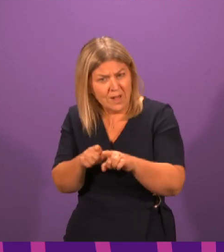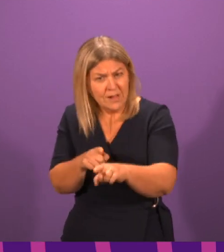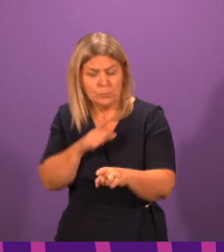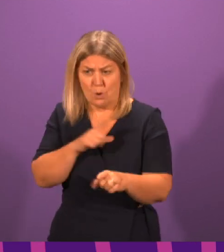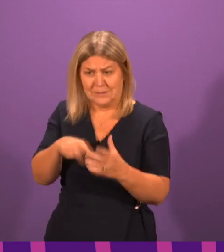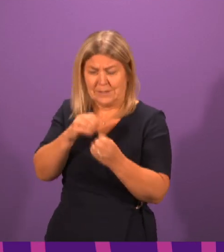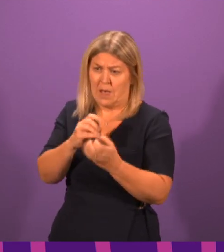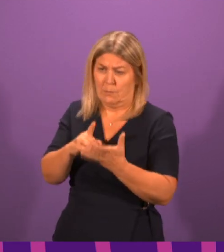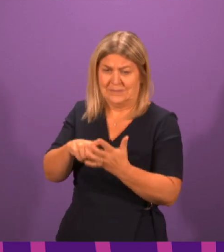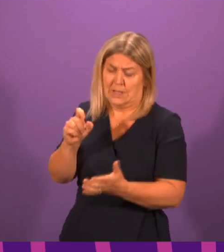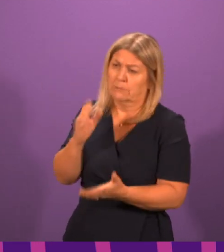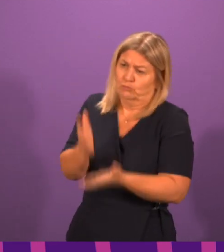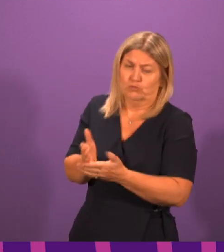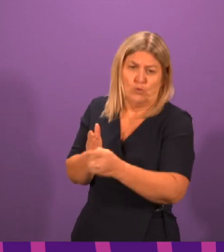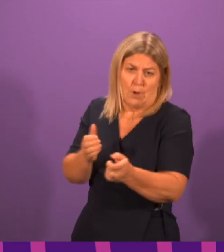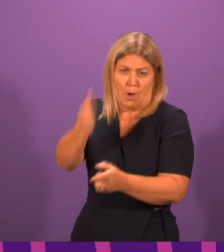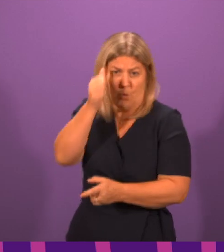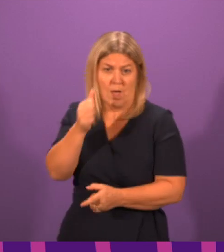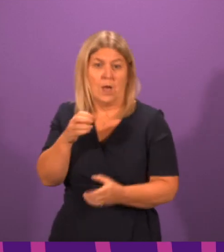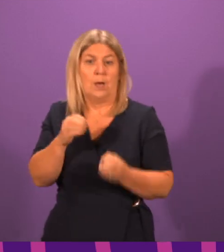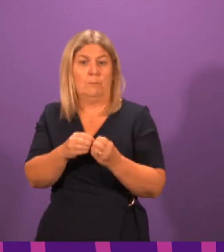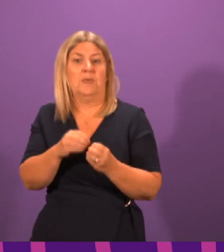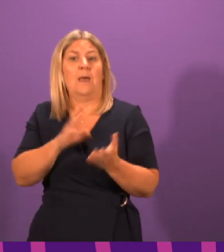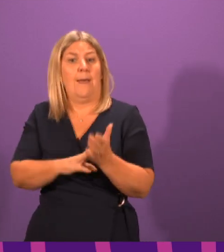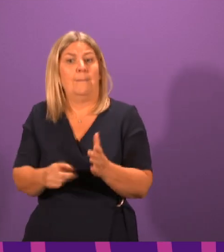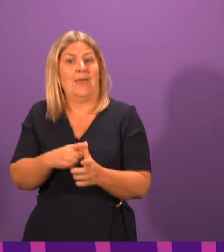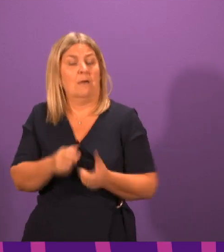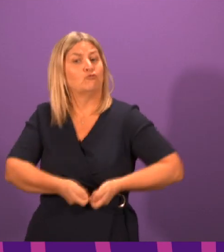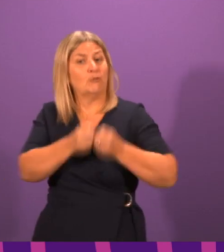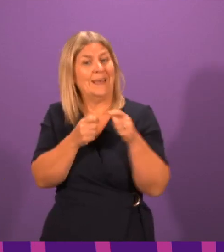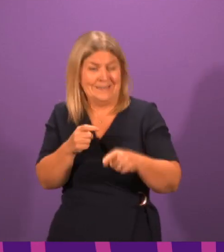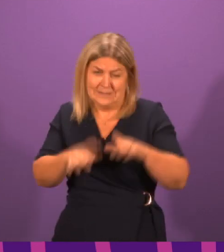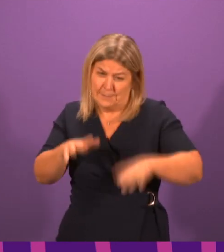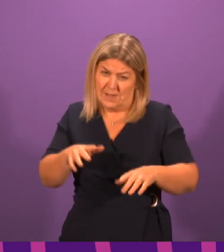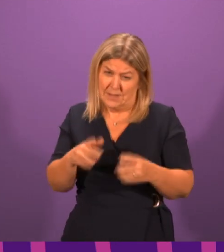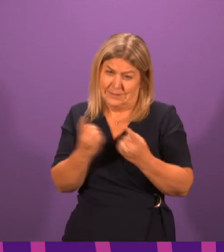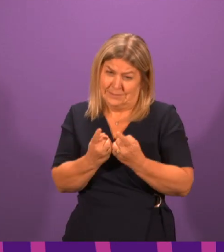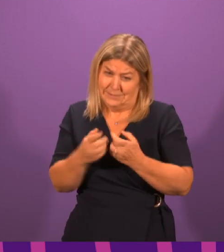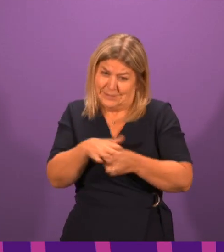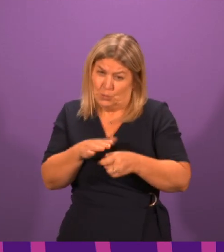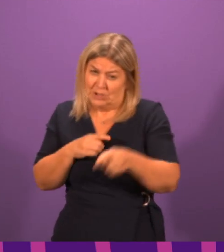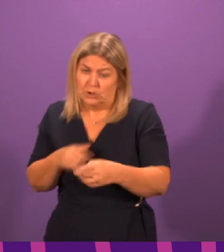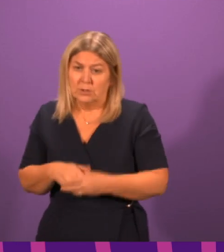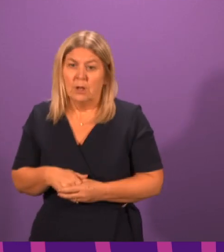will be aware of the concerns that the British Medical Association has raised in that regard. Jeane Freeman: The modelling